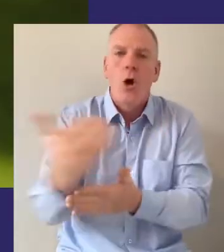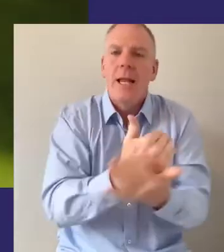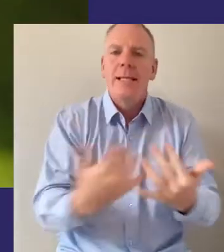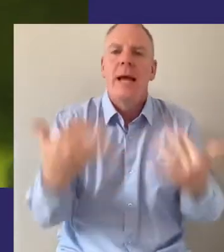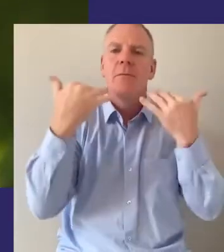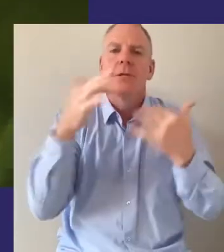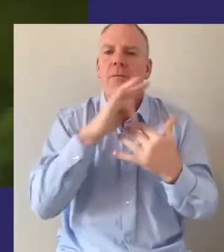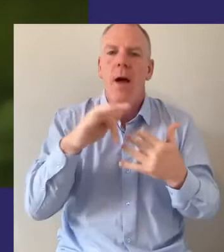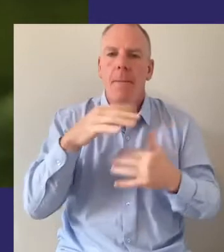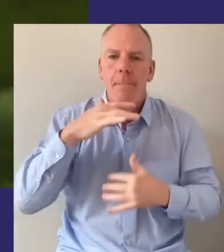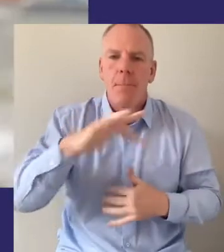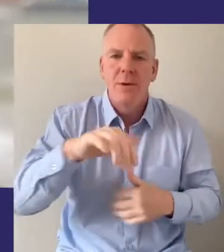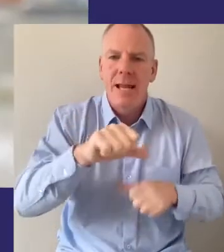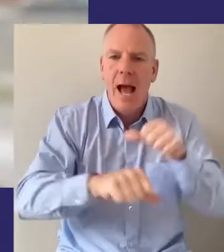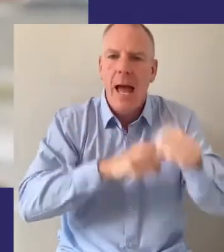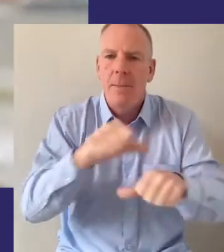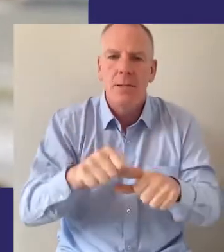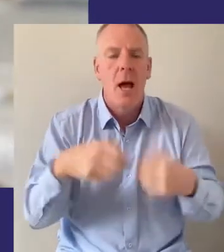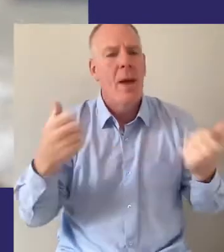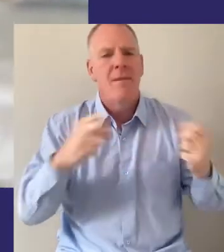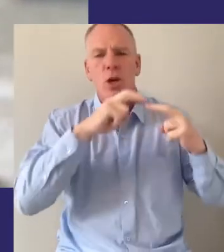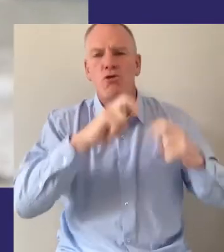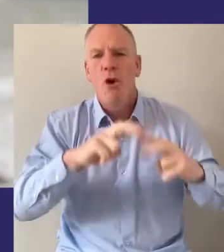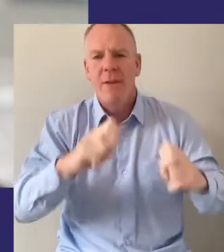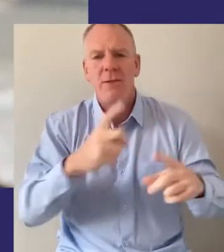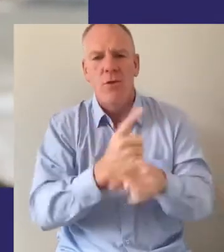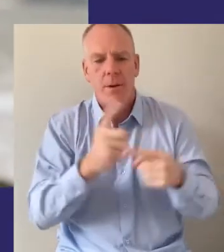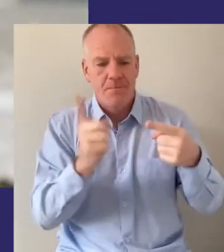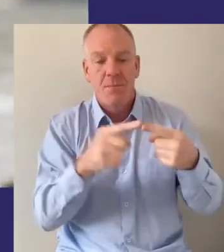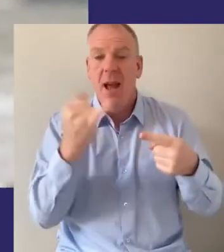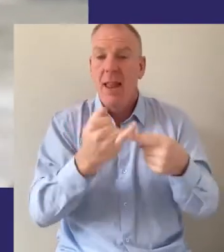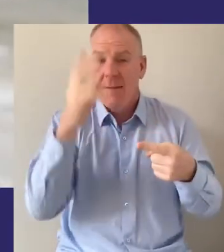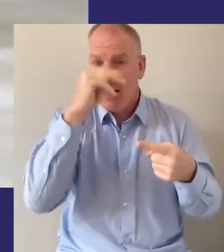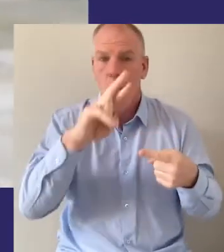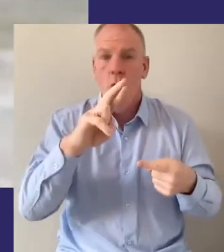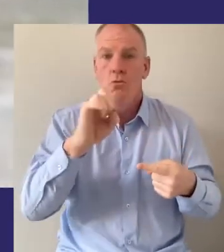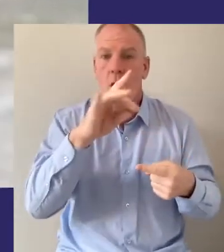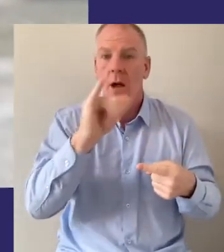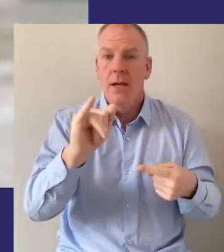of marine species. We've a number of surveys. We have surveys like the Rocky Shore Safari